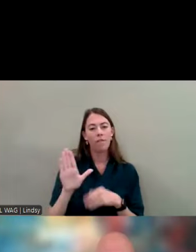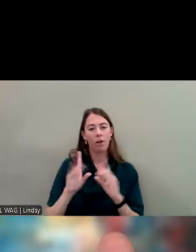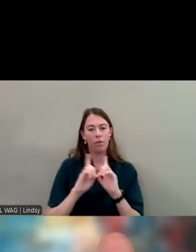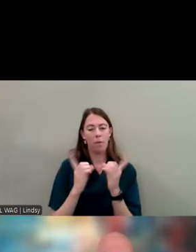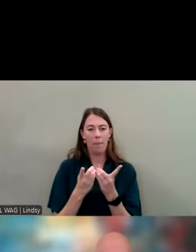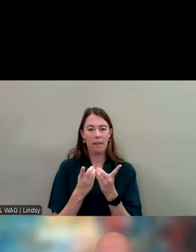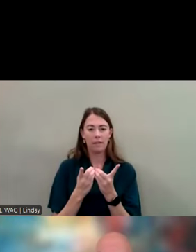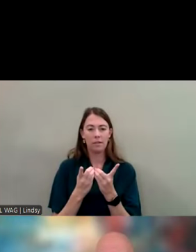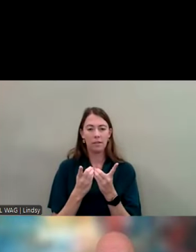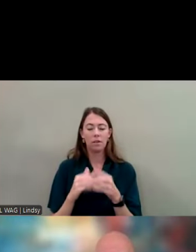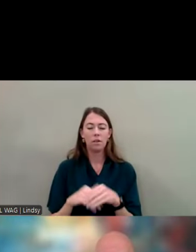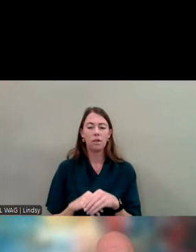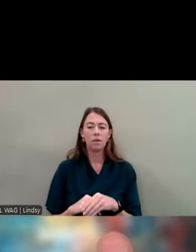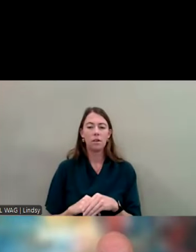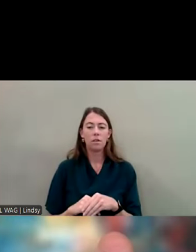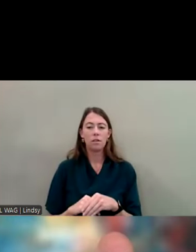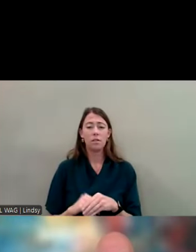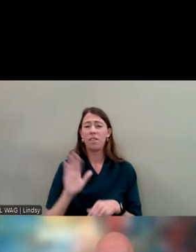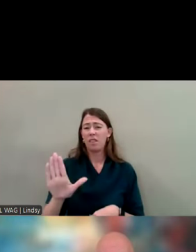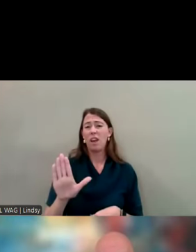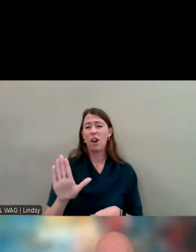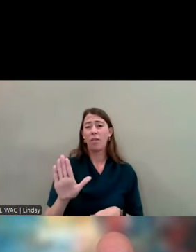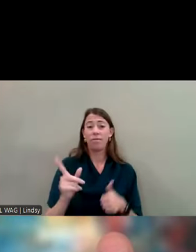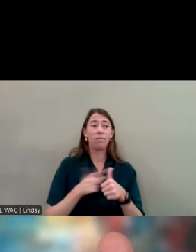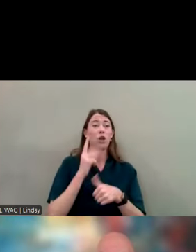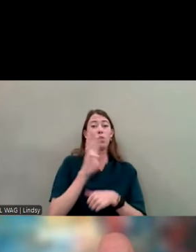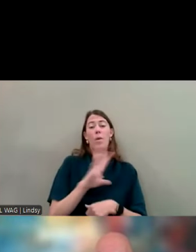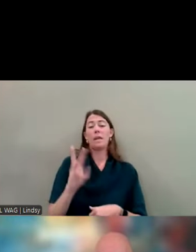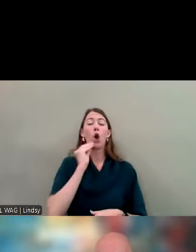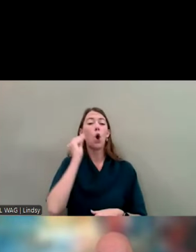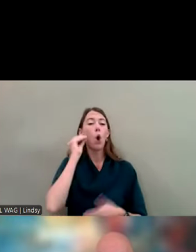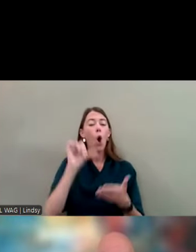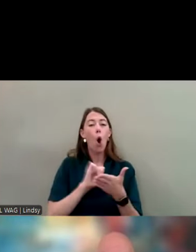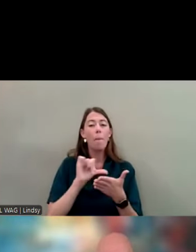in a way that even their home page, for example, can have a dozen teams responsible for different